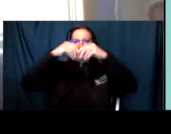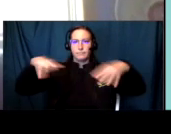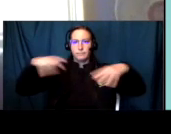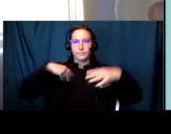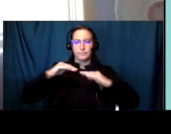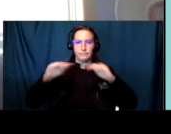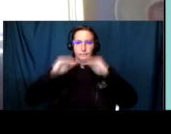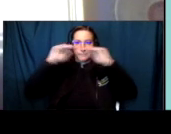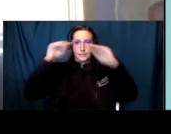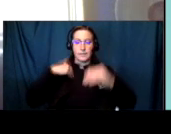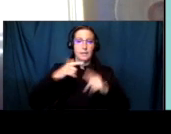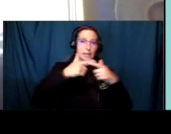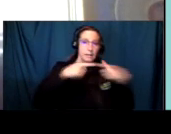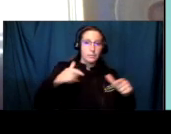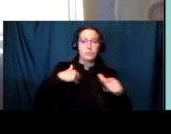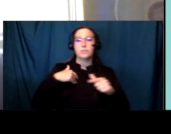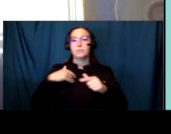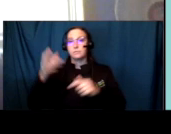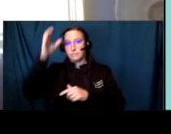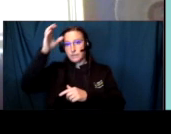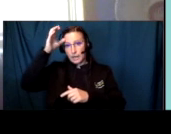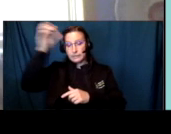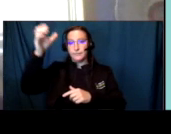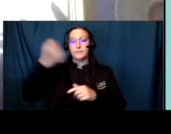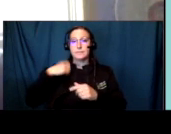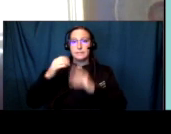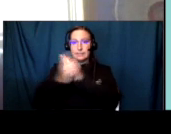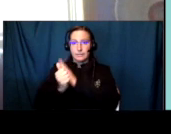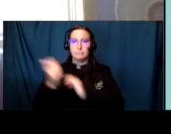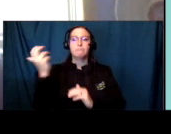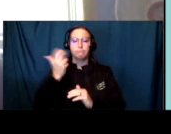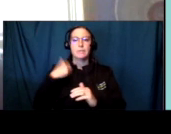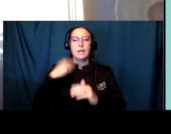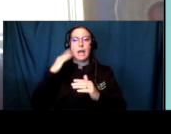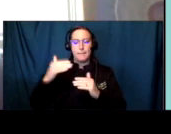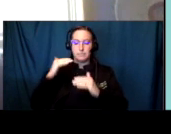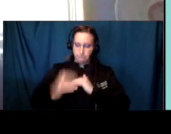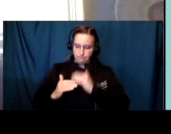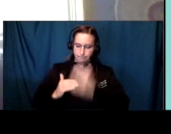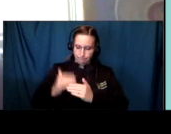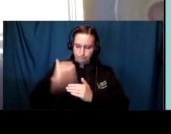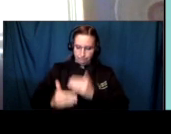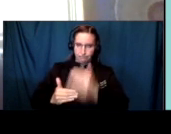that also happens in a very predictable, sequential order for normal